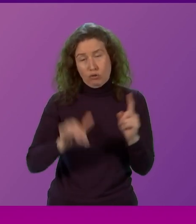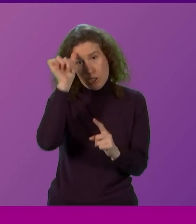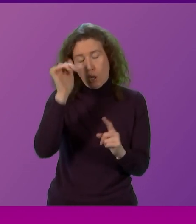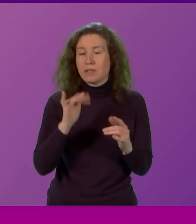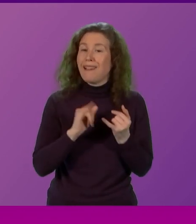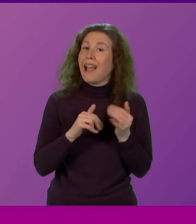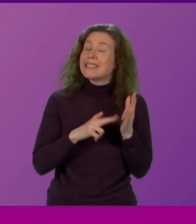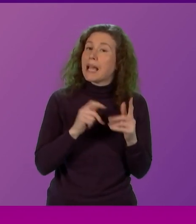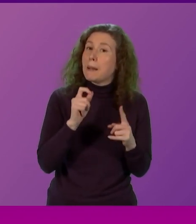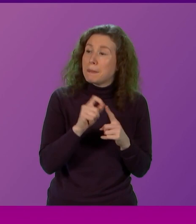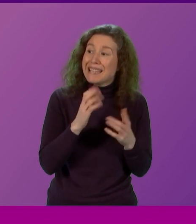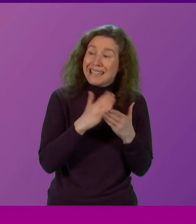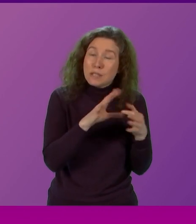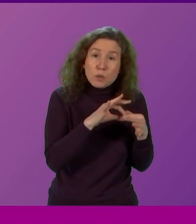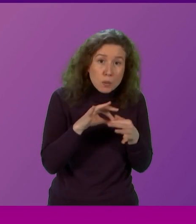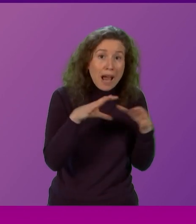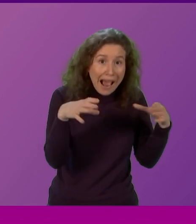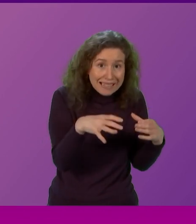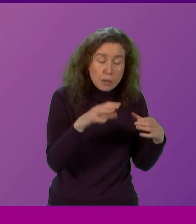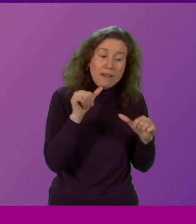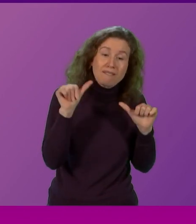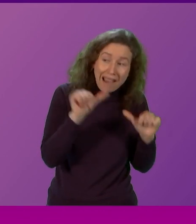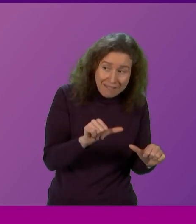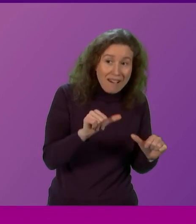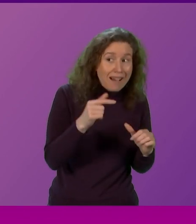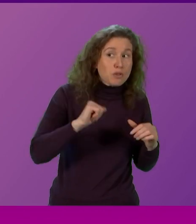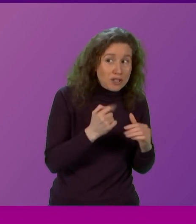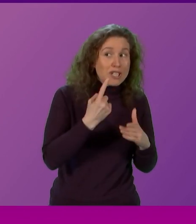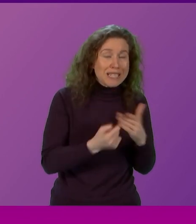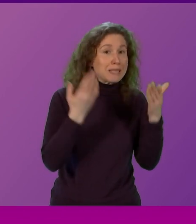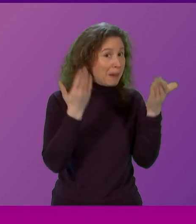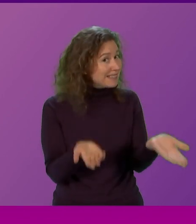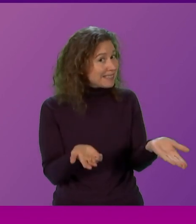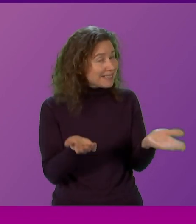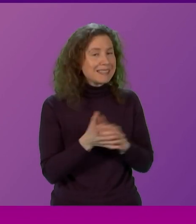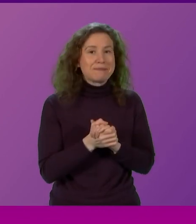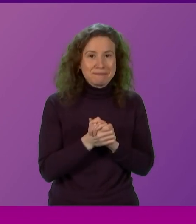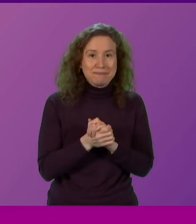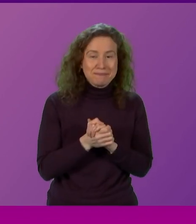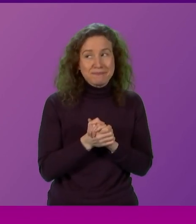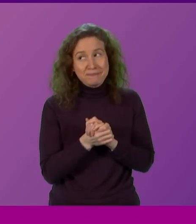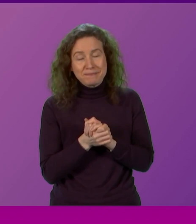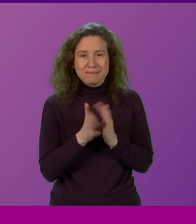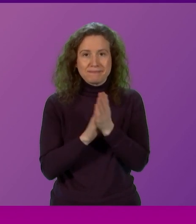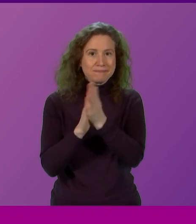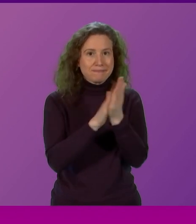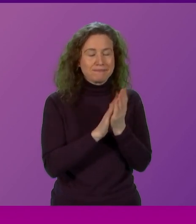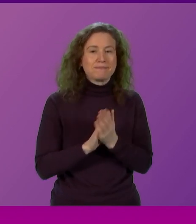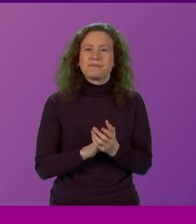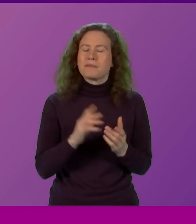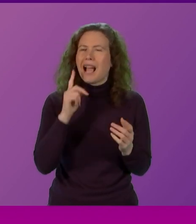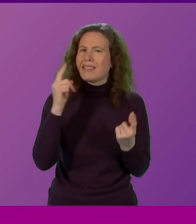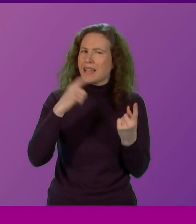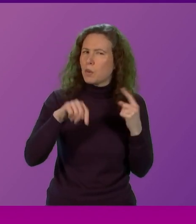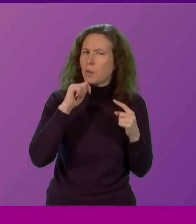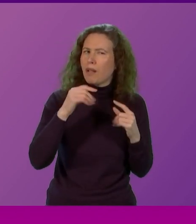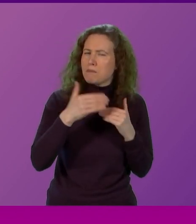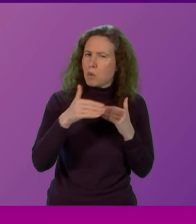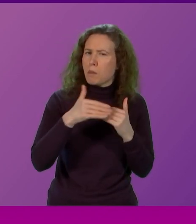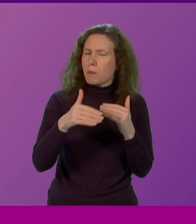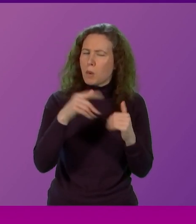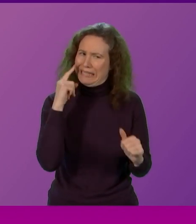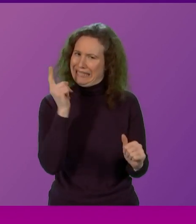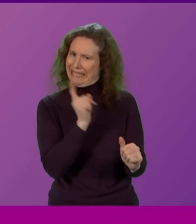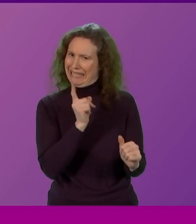The SNP is united in favouring Scottish independence, and I think that we are going to see the country